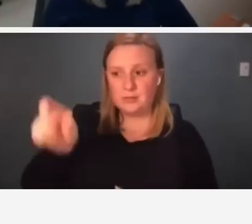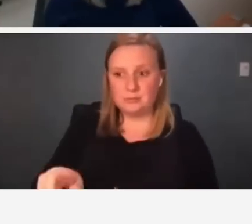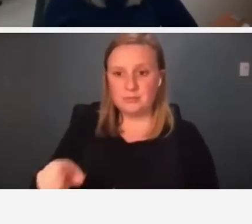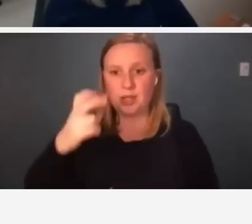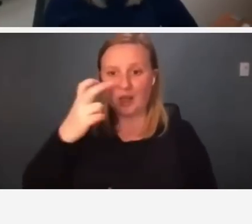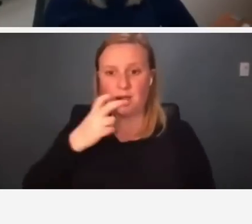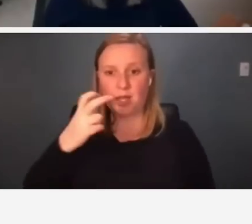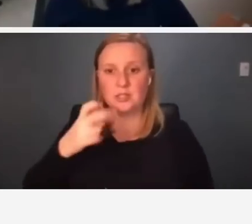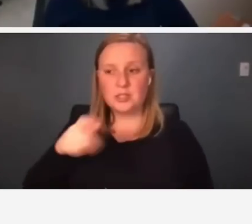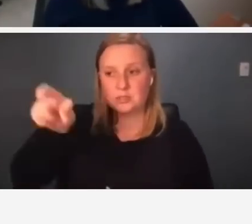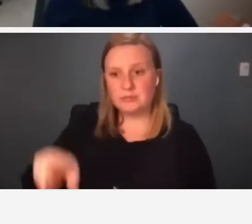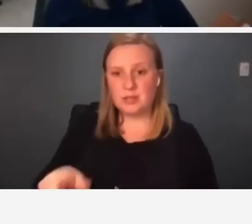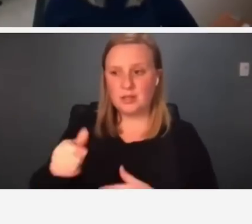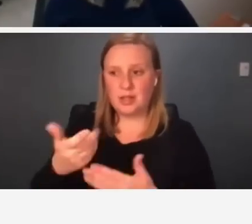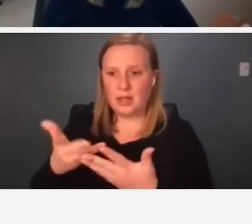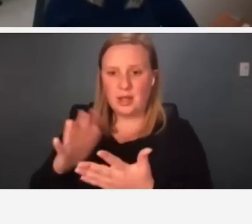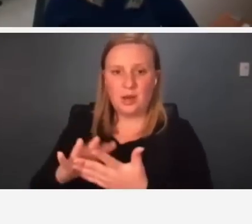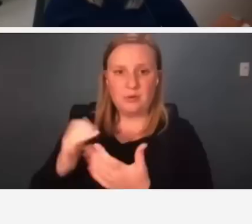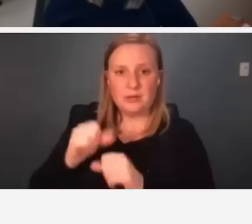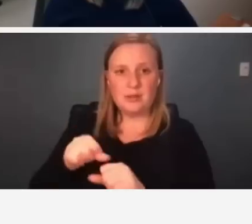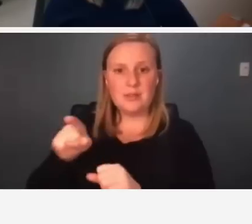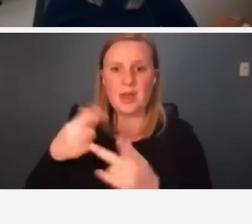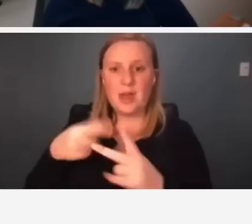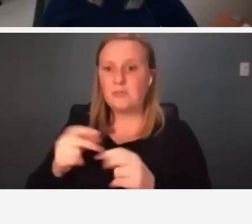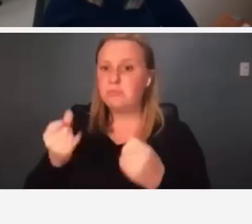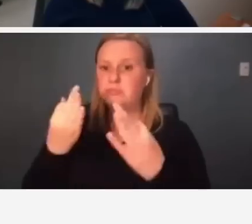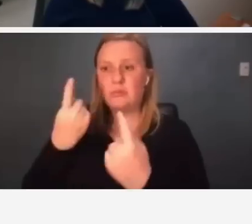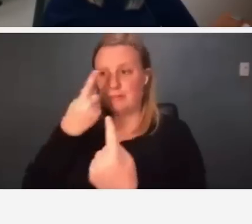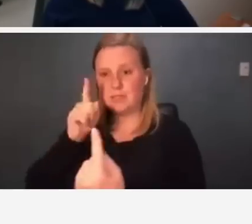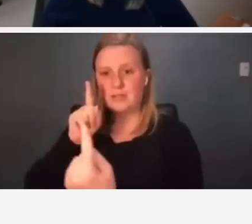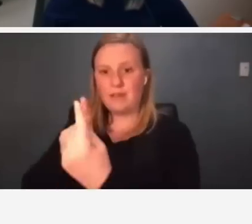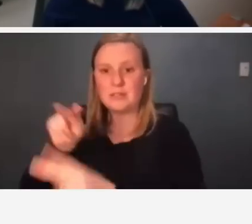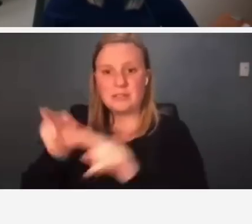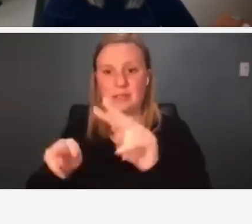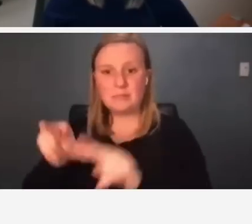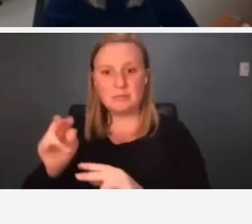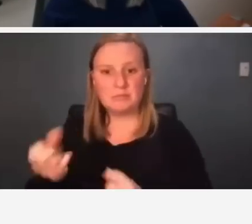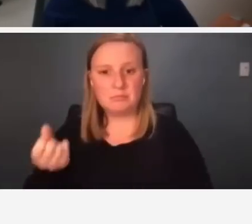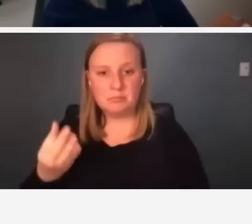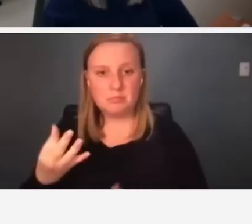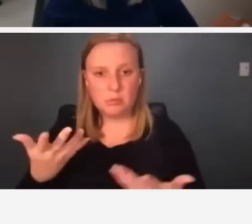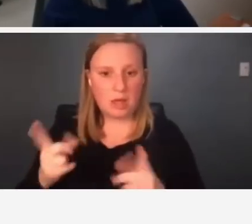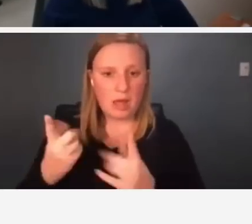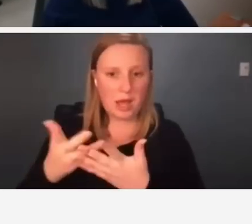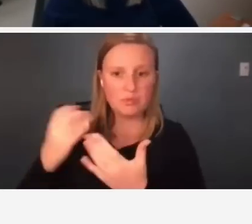possibly indirect way about streamlined assessment just a little while ago but the nuts and bolts of that is